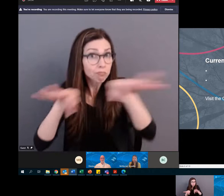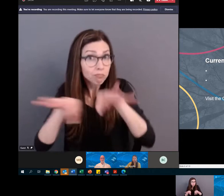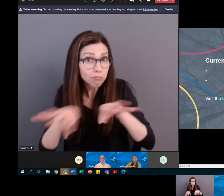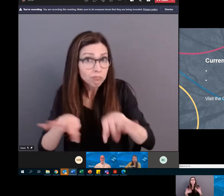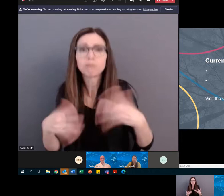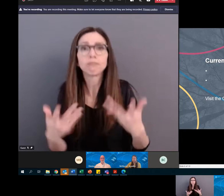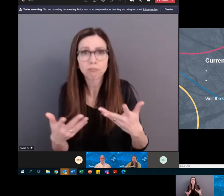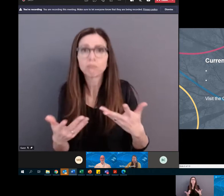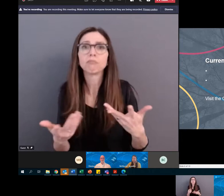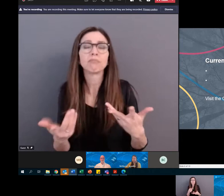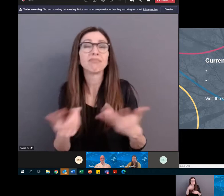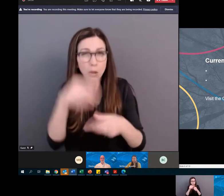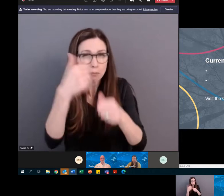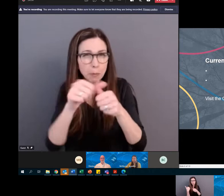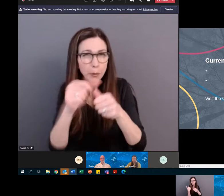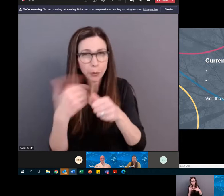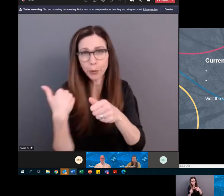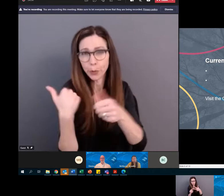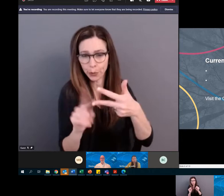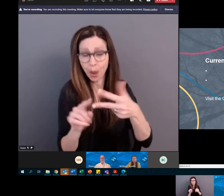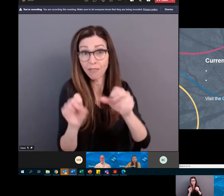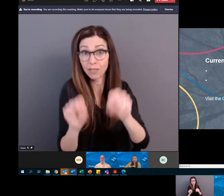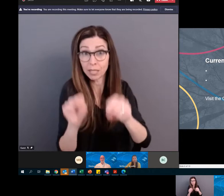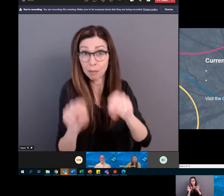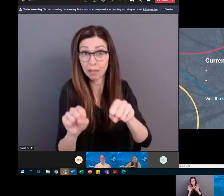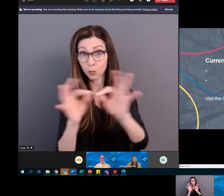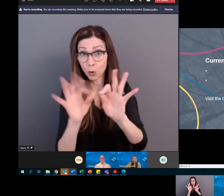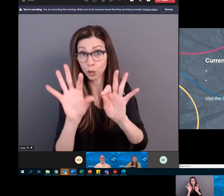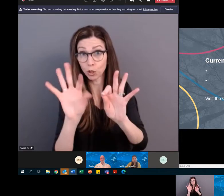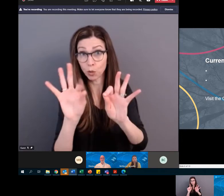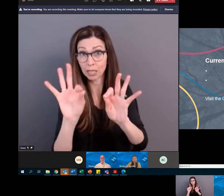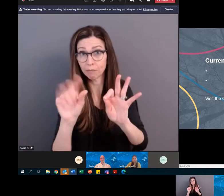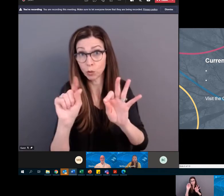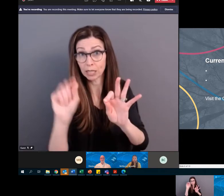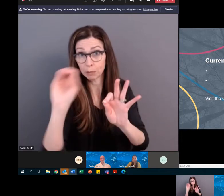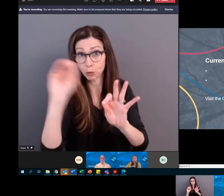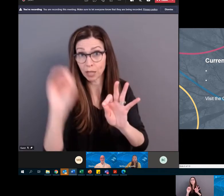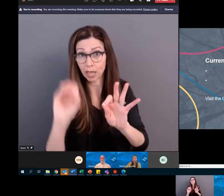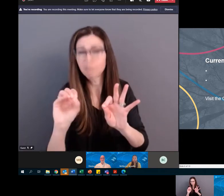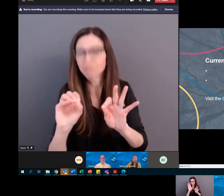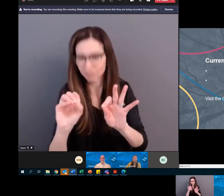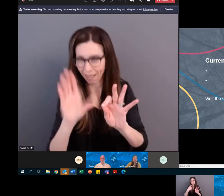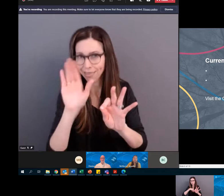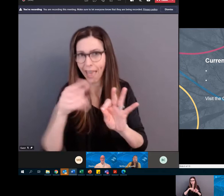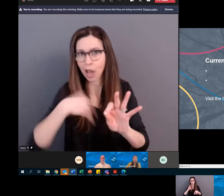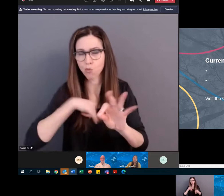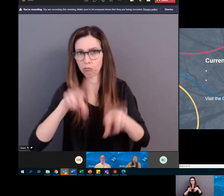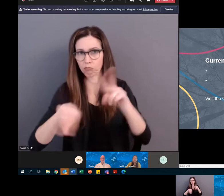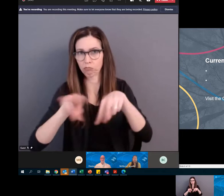if you recall, is one of the assessment criteria that Sean mentioned. Another important